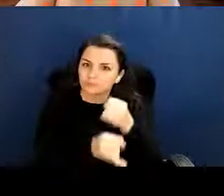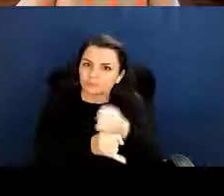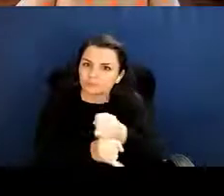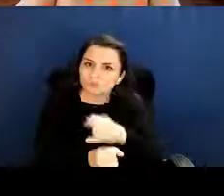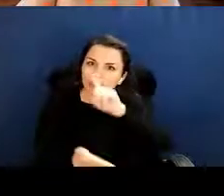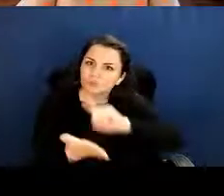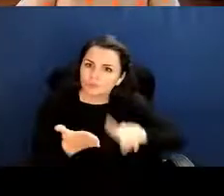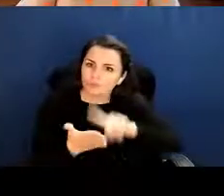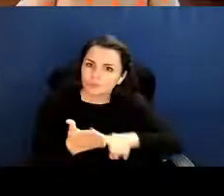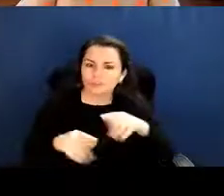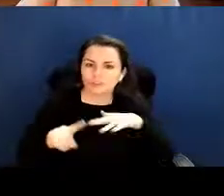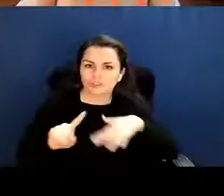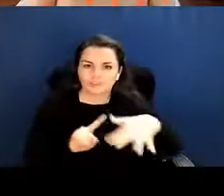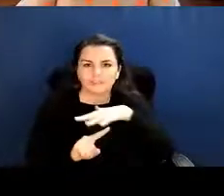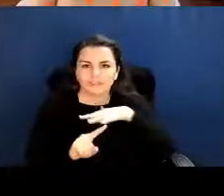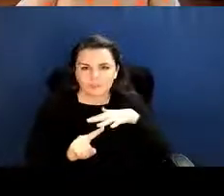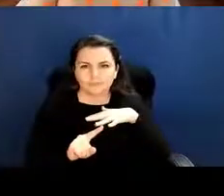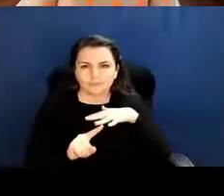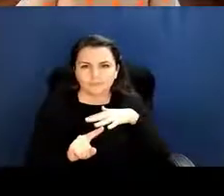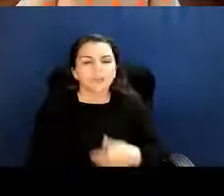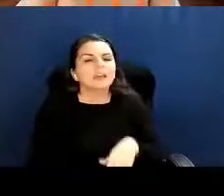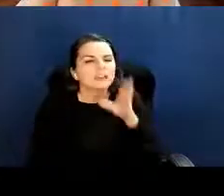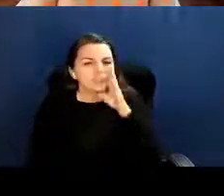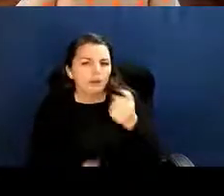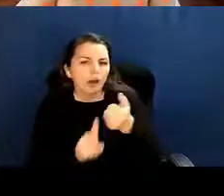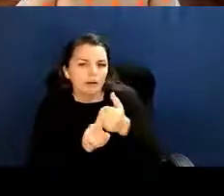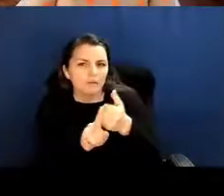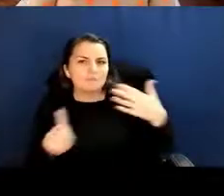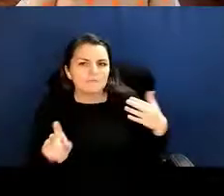These are things we'll talk about in a little bit more depth later in this talk.